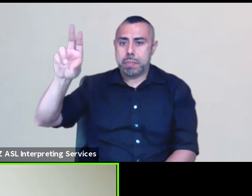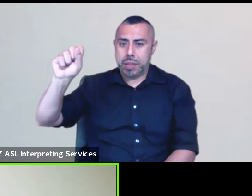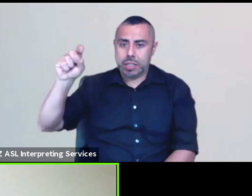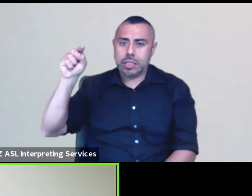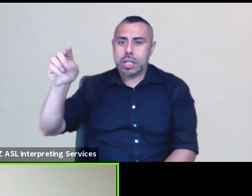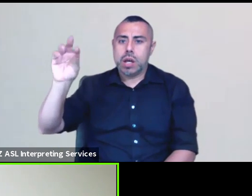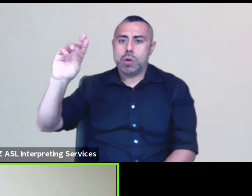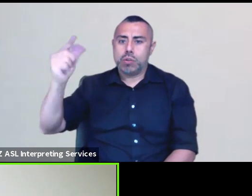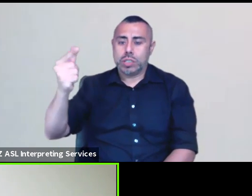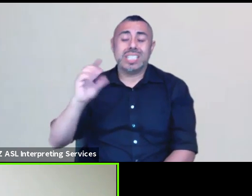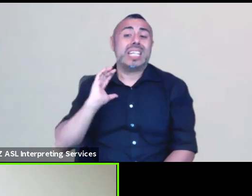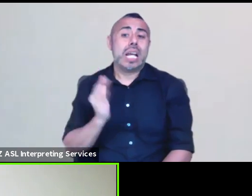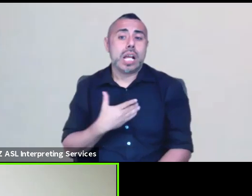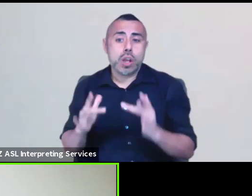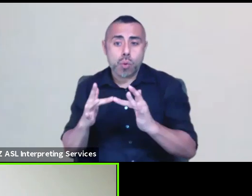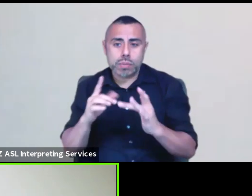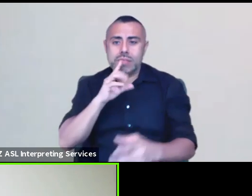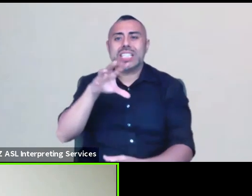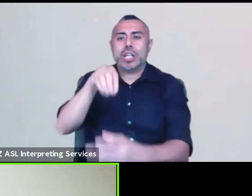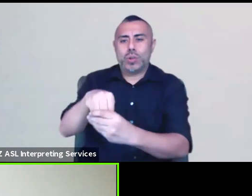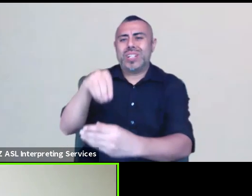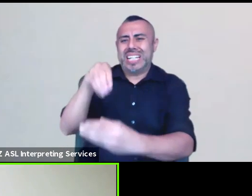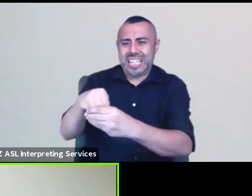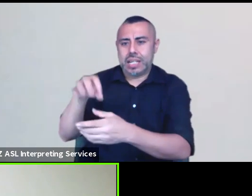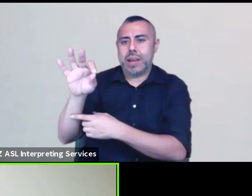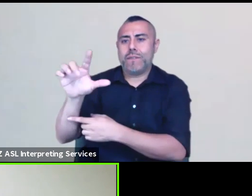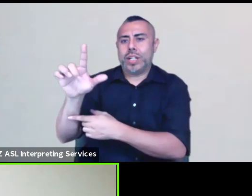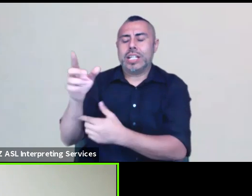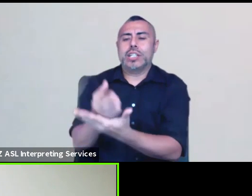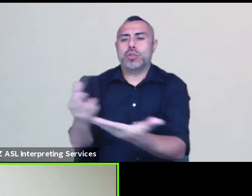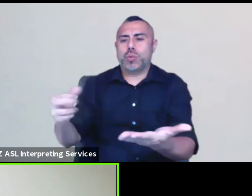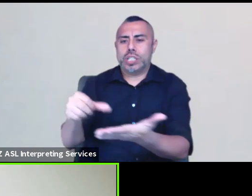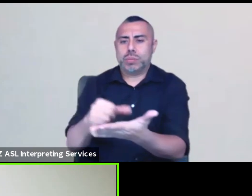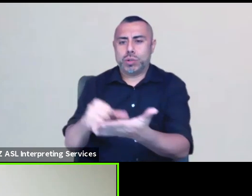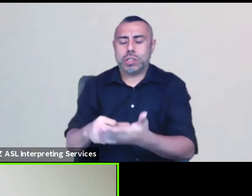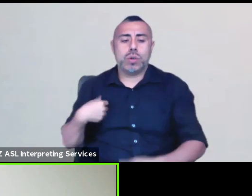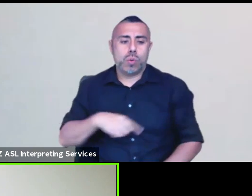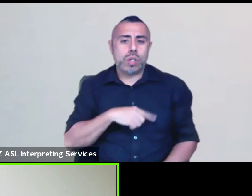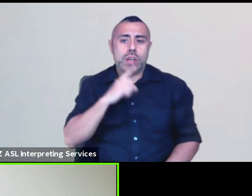in the Freelancers Resources page. We're mobilizing our advocacy network